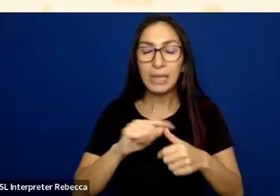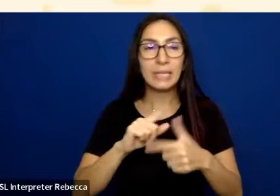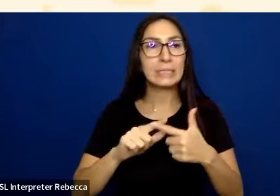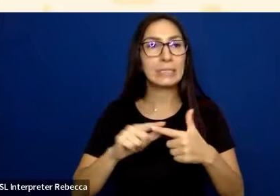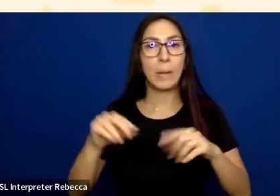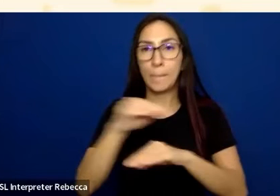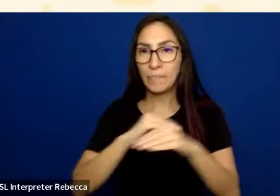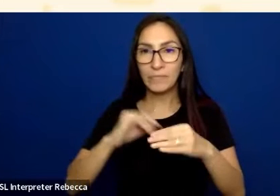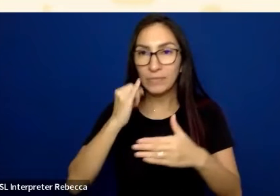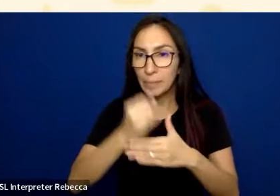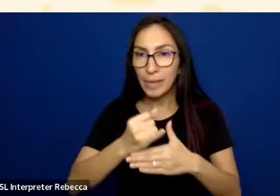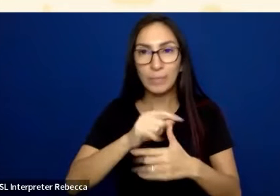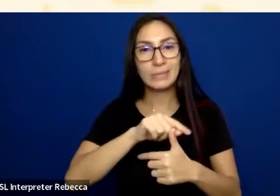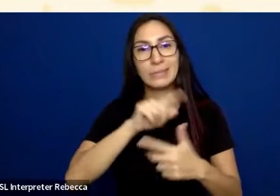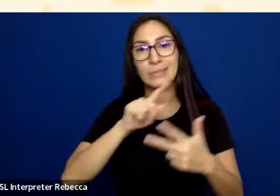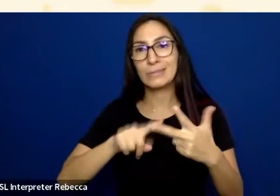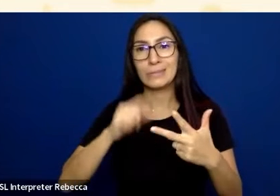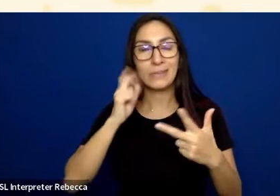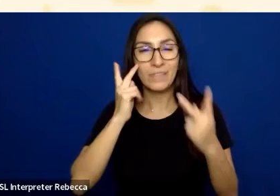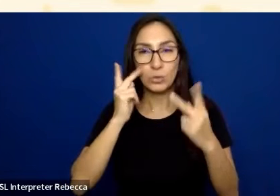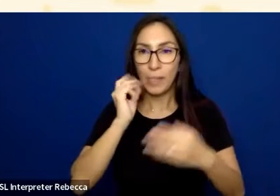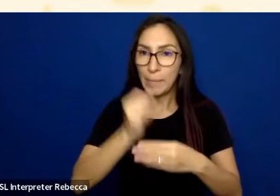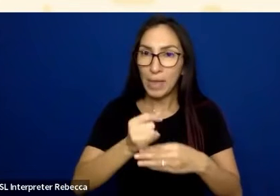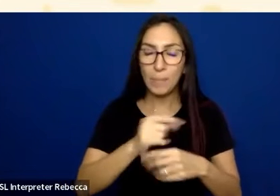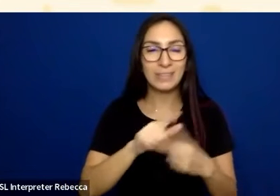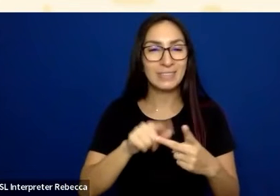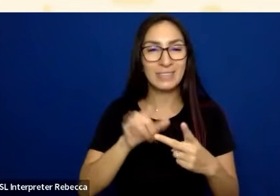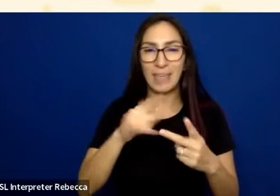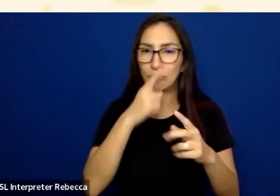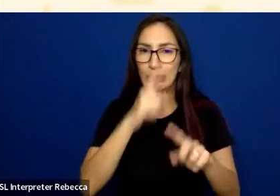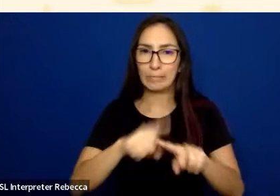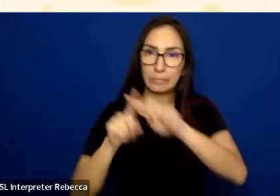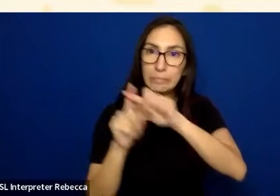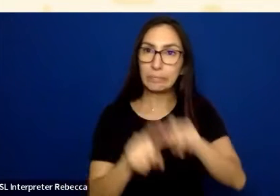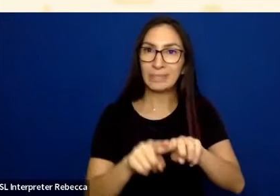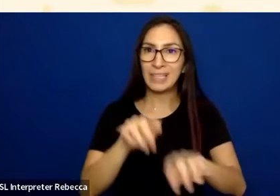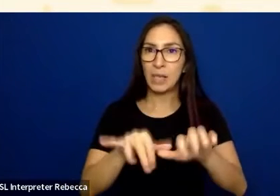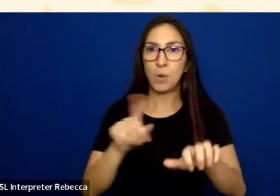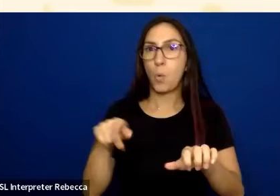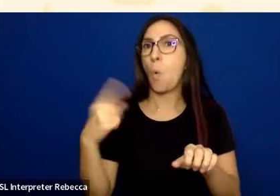Keyboard is the only medium through which they would be able to interact with their computers.